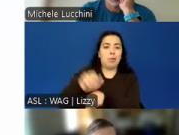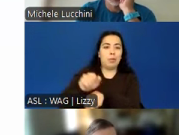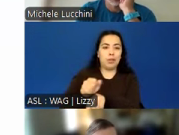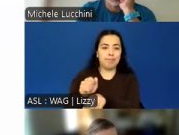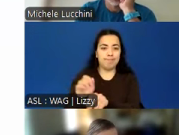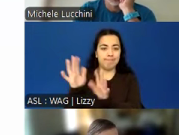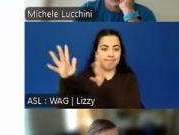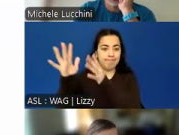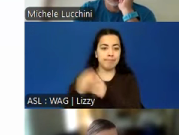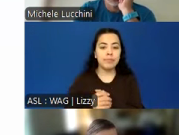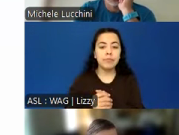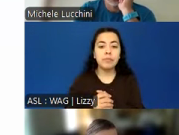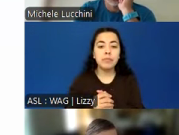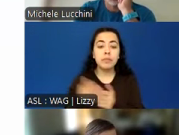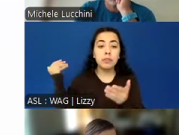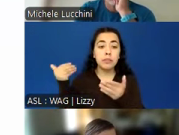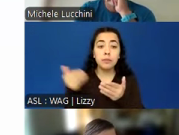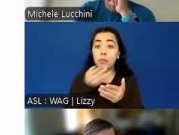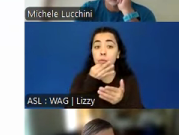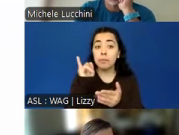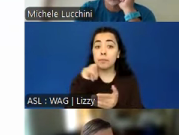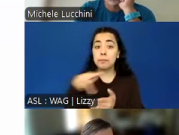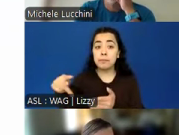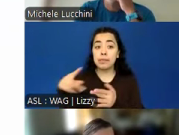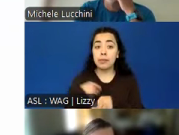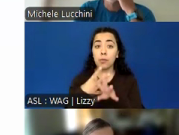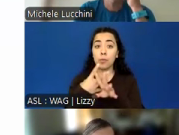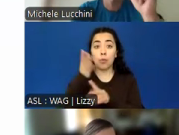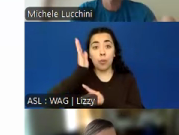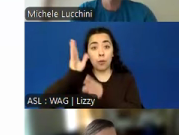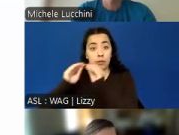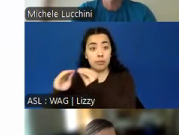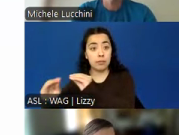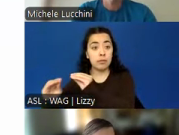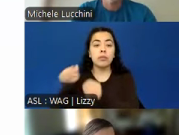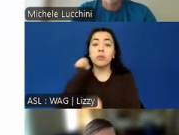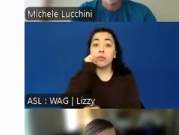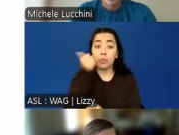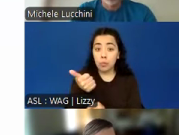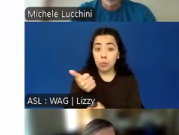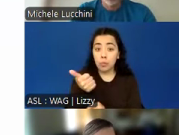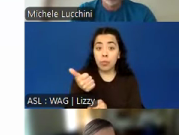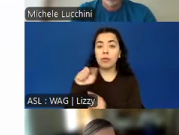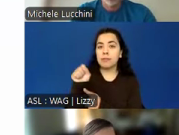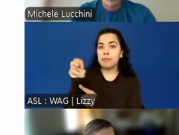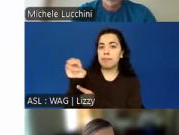And then for upcoming IAAP webinars, tomorrow we have a subject matter expert webinar,